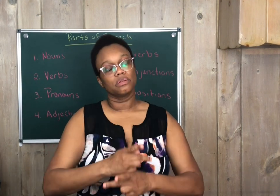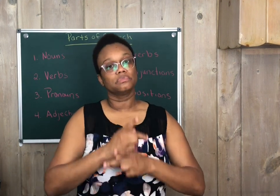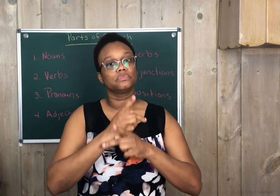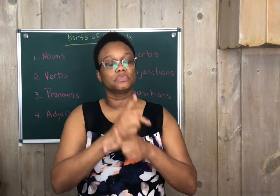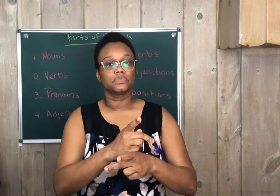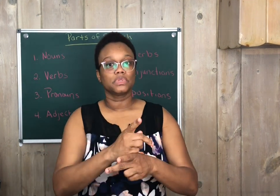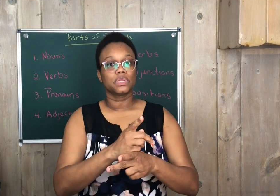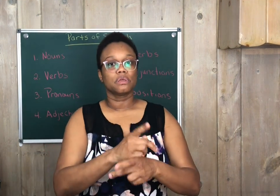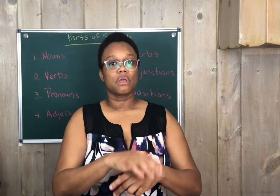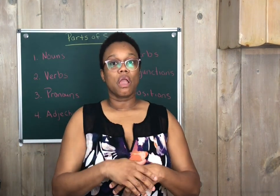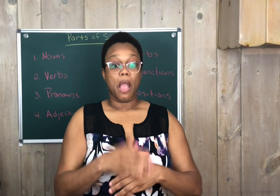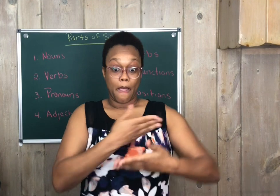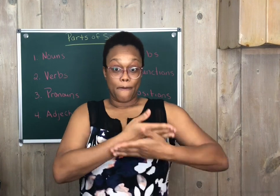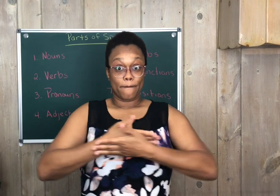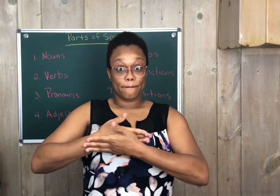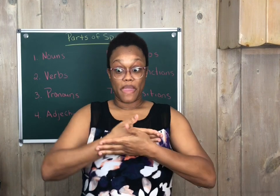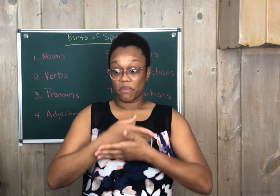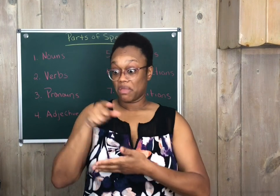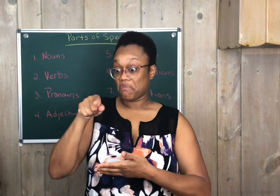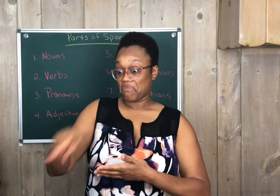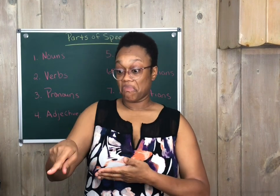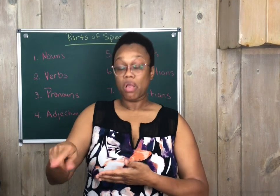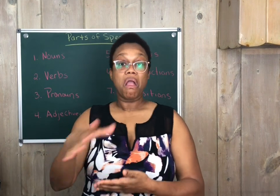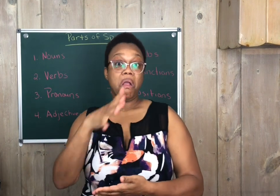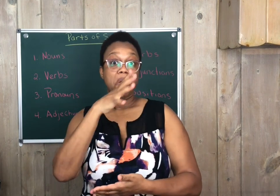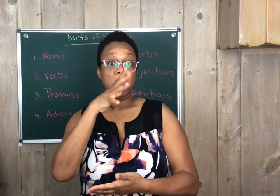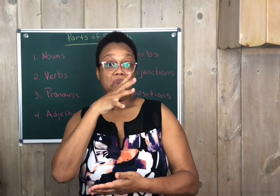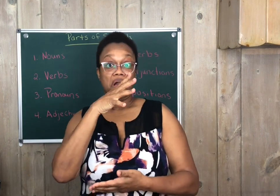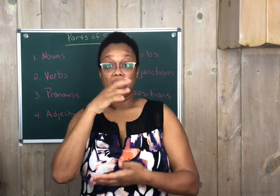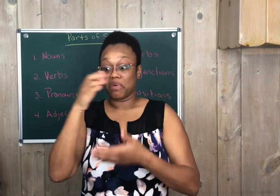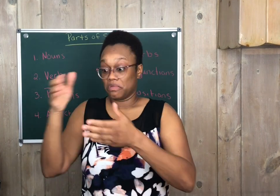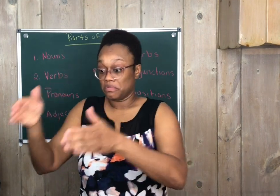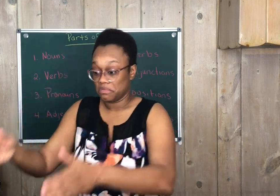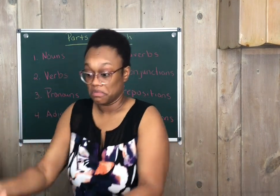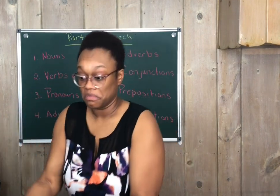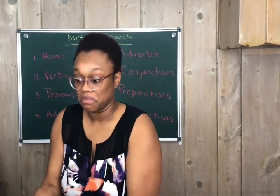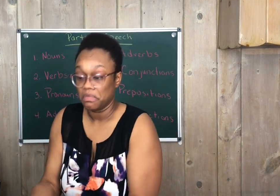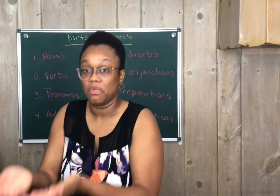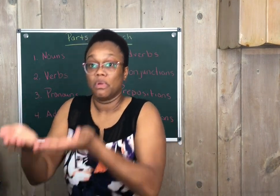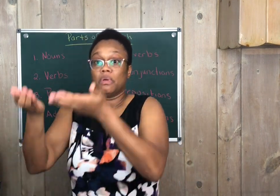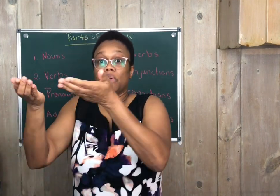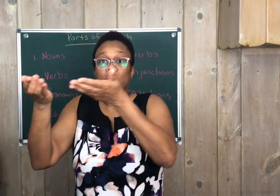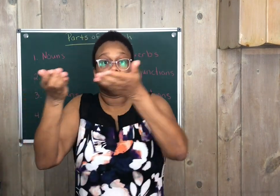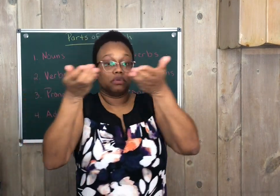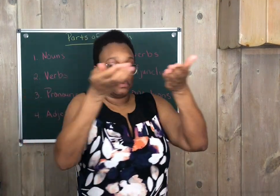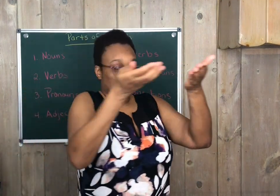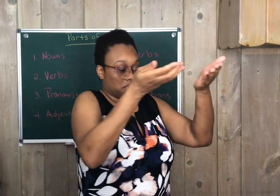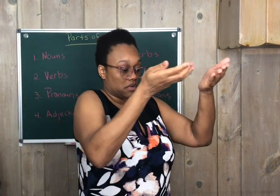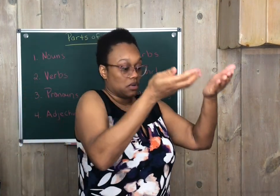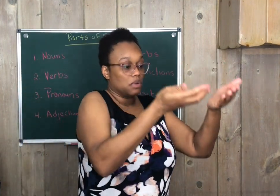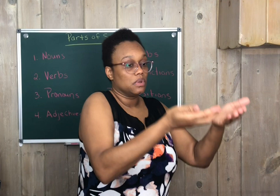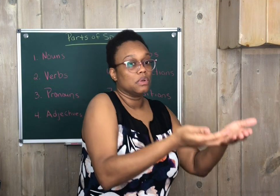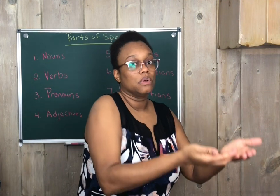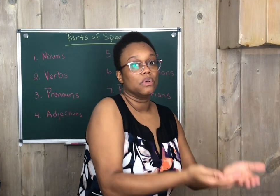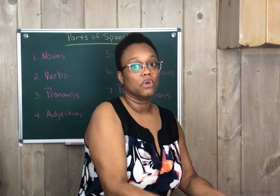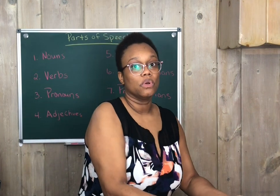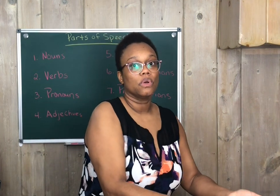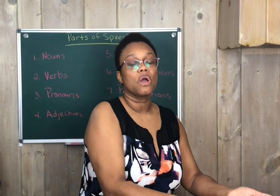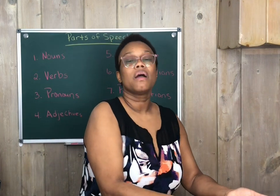Carefully The mom pick the baby up and carefully placed her over there